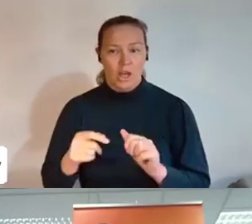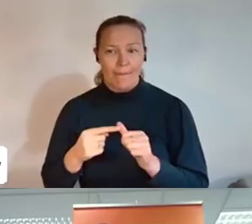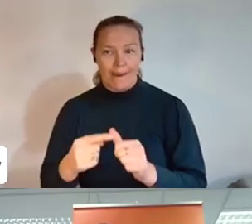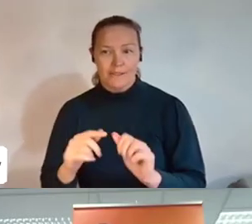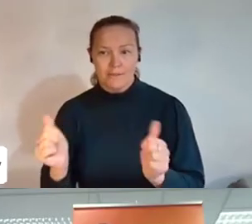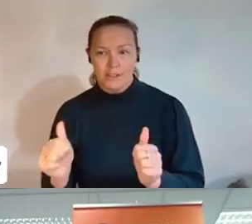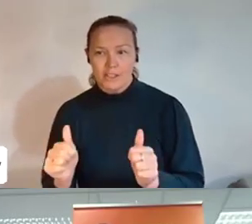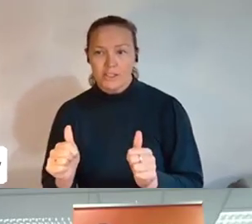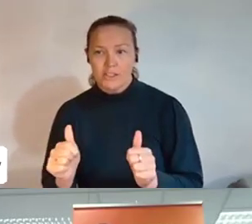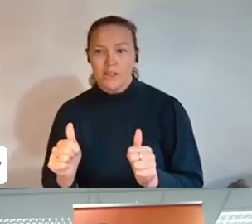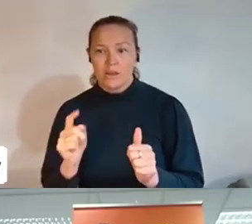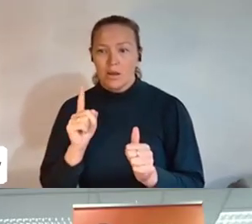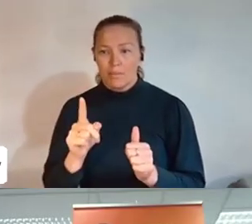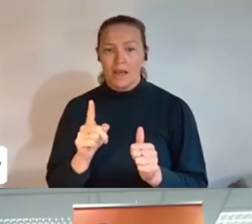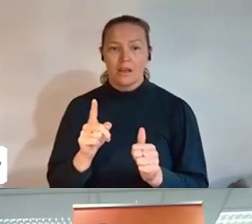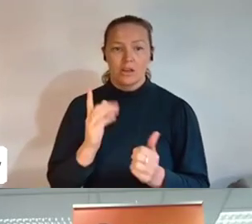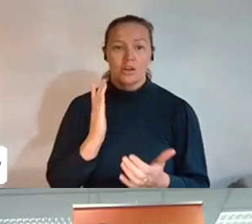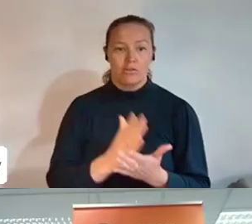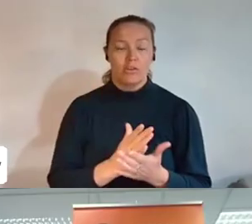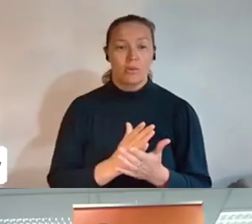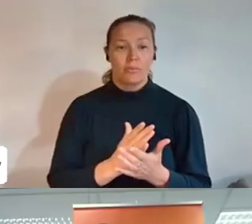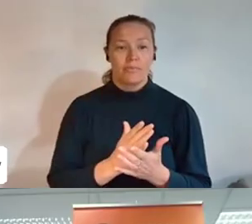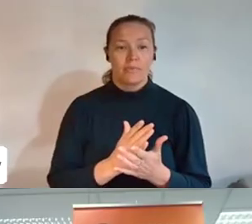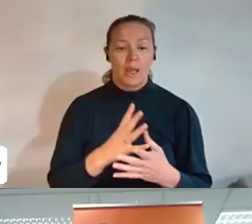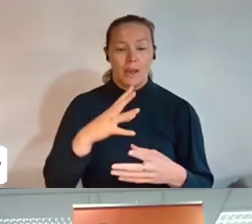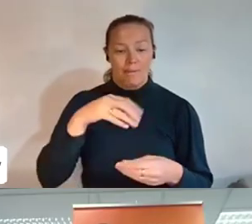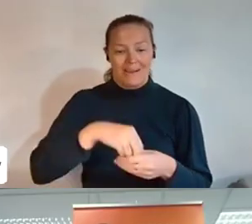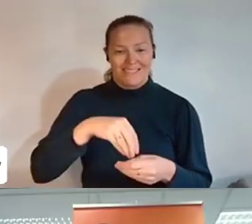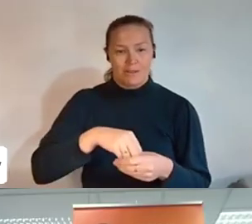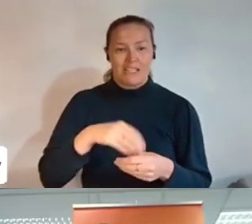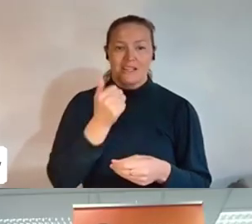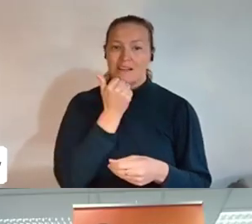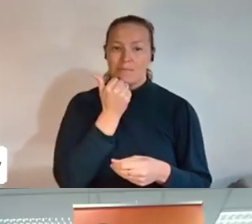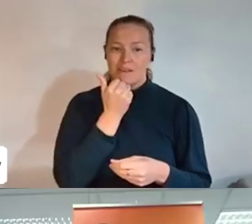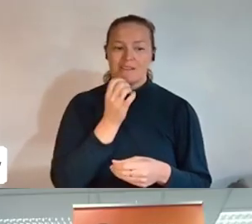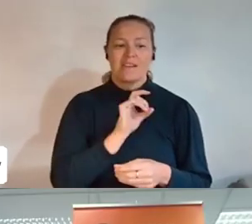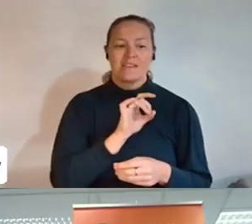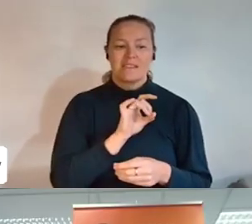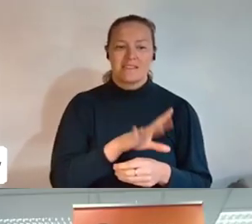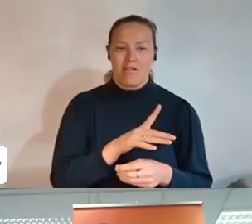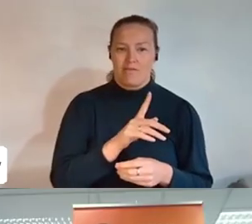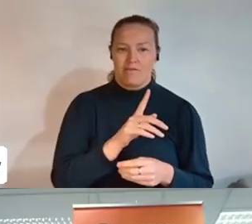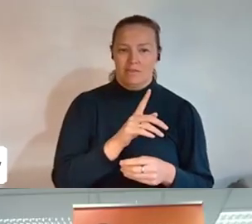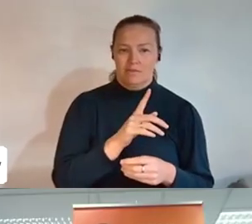but just to confirm that the participation rates are self reported participation rates in the Stats